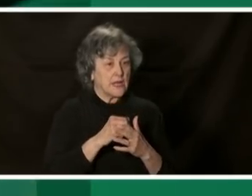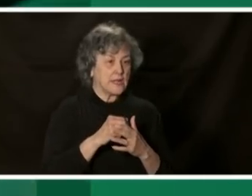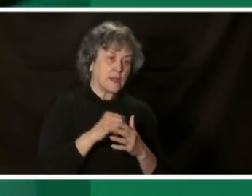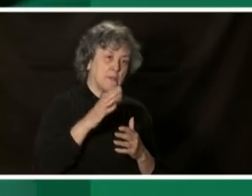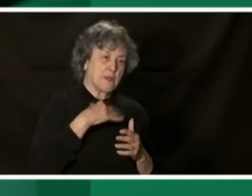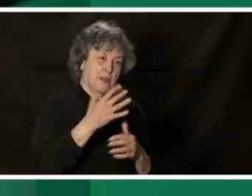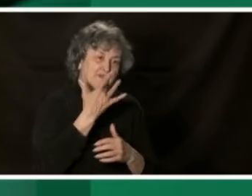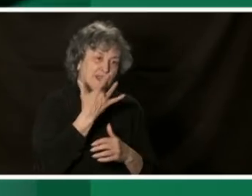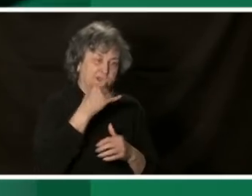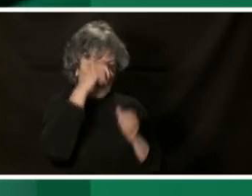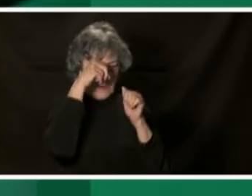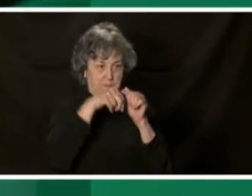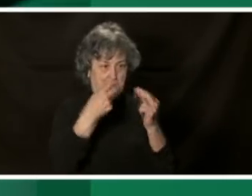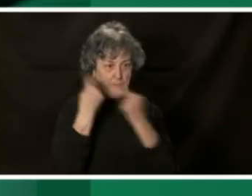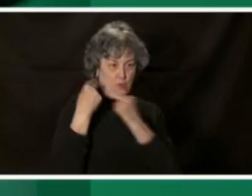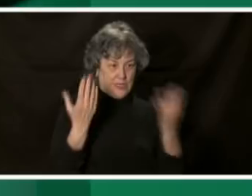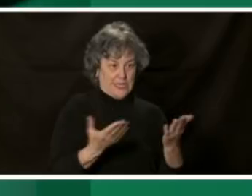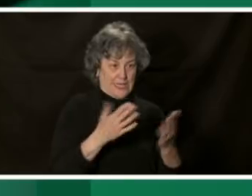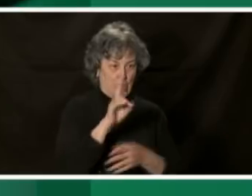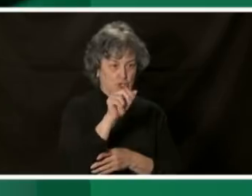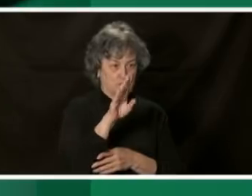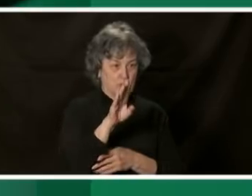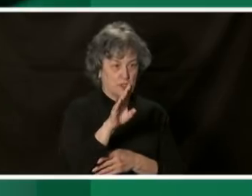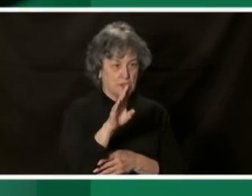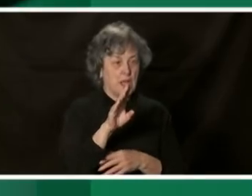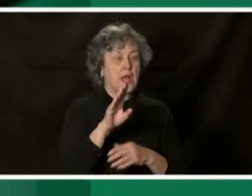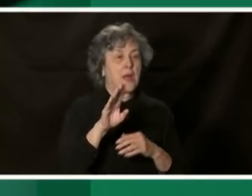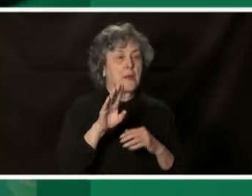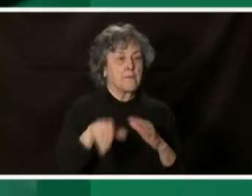MY FAVORITE MEMORY AT UAB IS MAKING ALL THE LIFELONG CONNECTIONS.